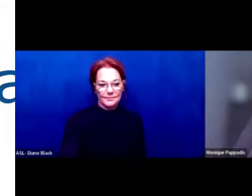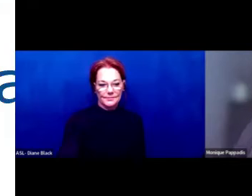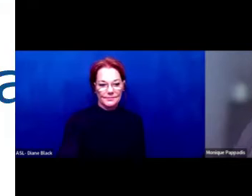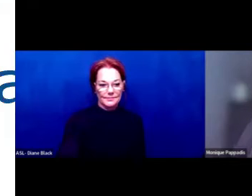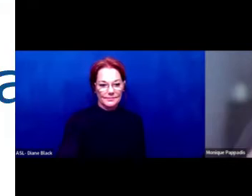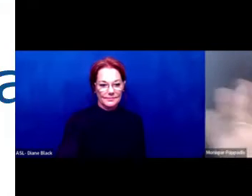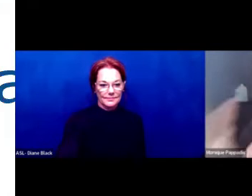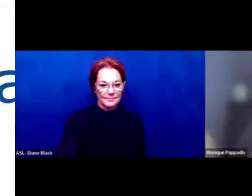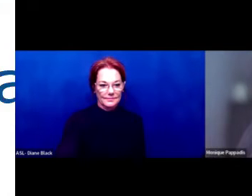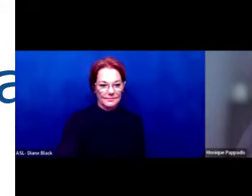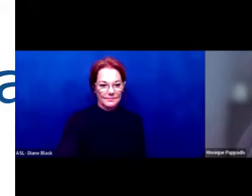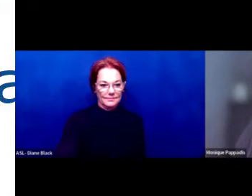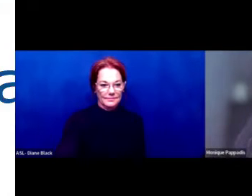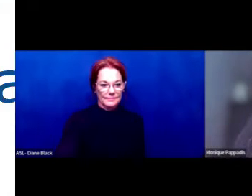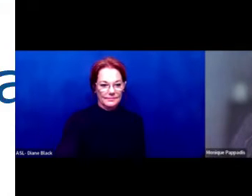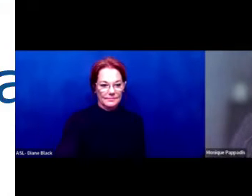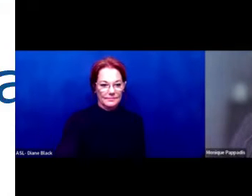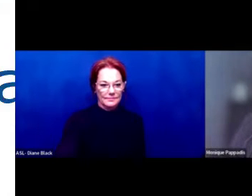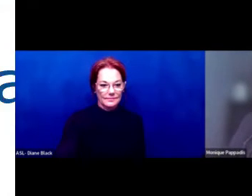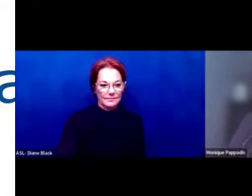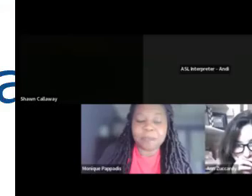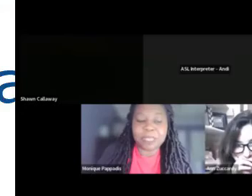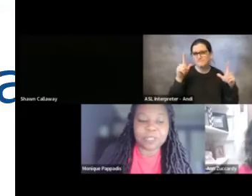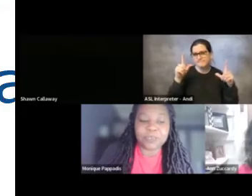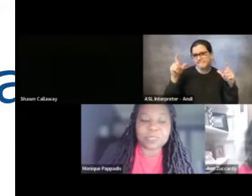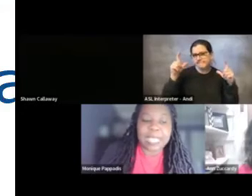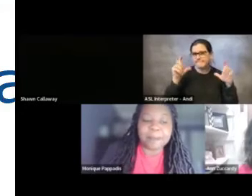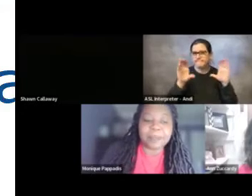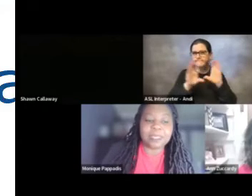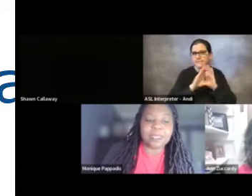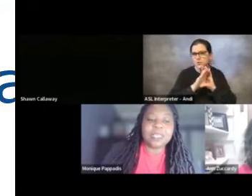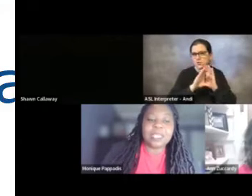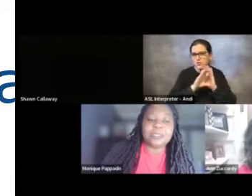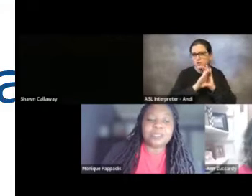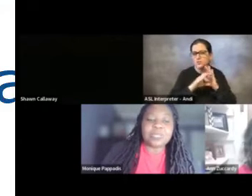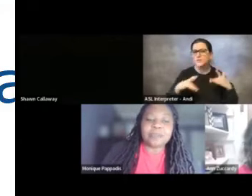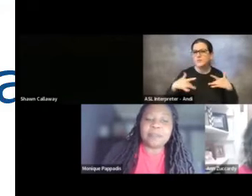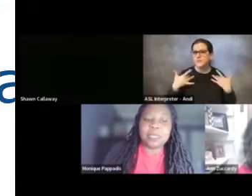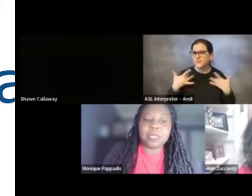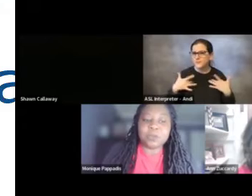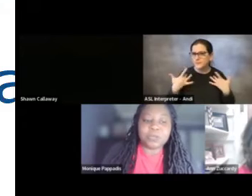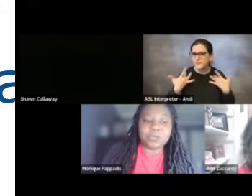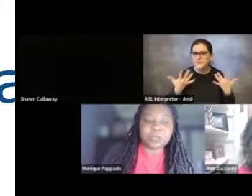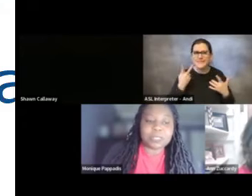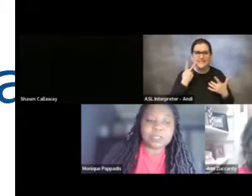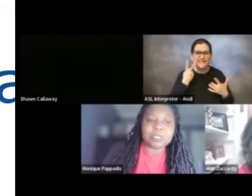Okay, and so this is just a snapshot to give you a picture of what's happening. As you can see many older adults, there's